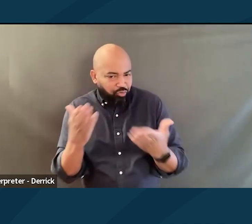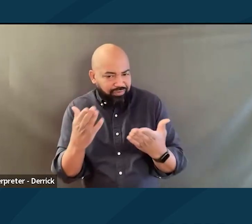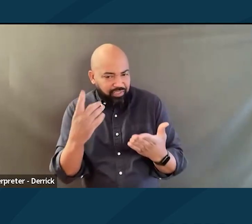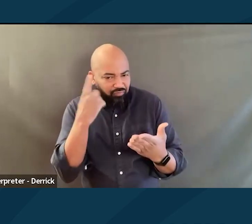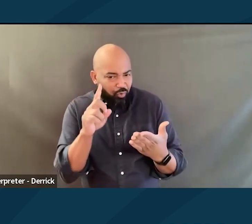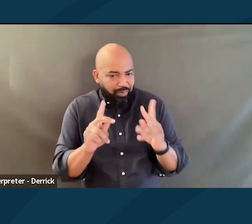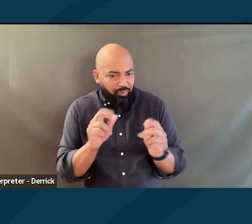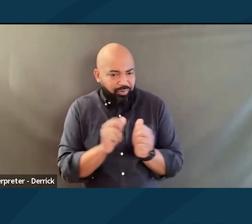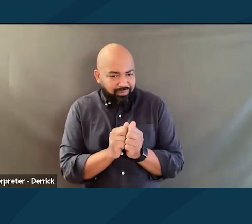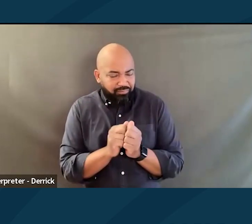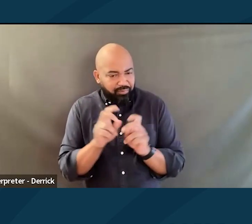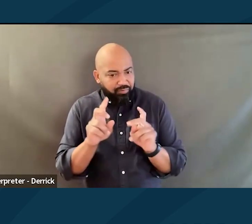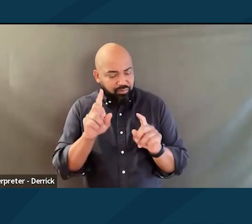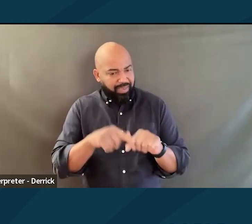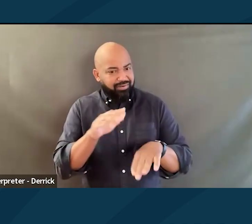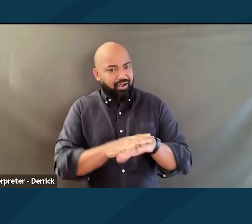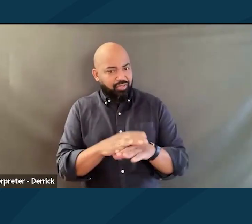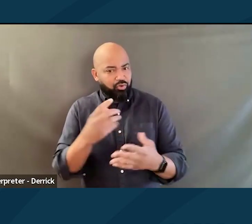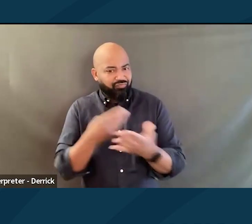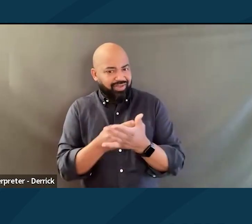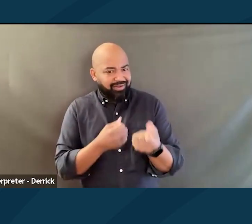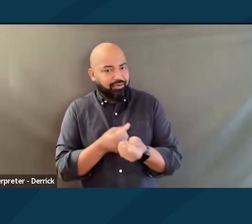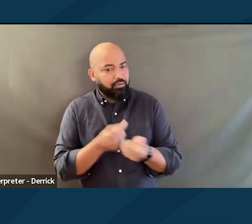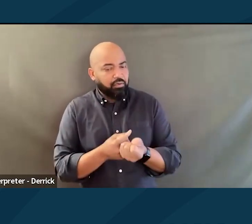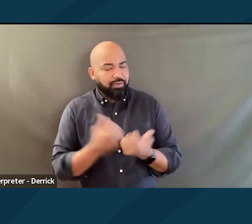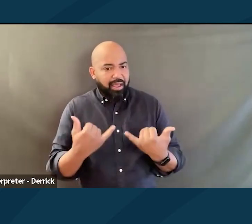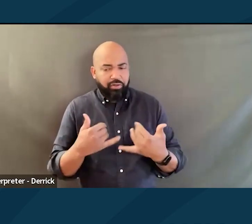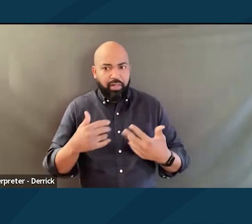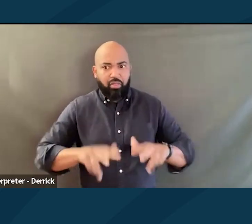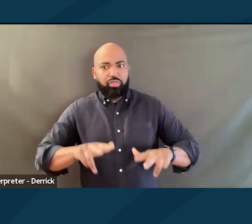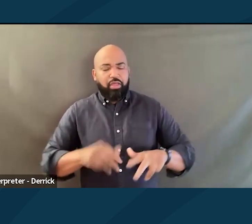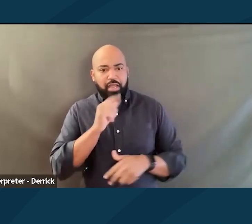I also mention that community integration is life‑affirming. Disabled people have